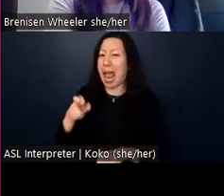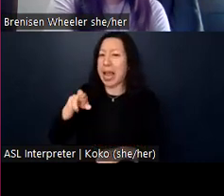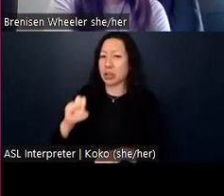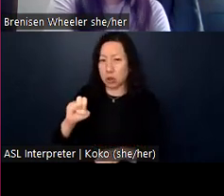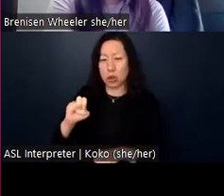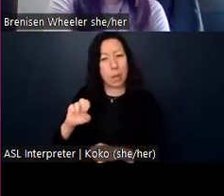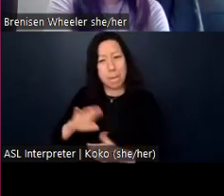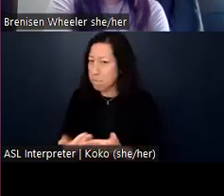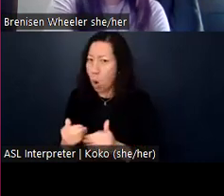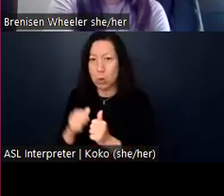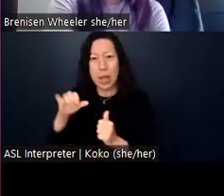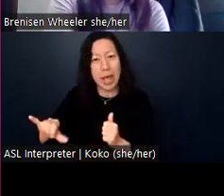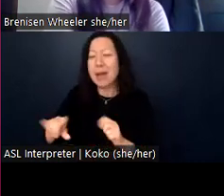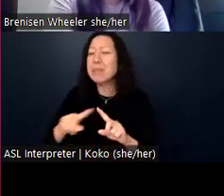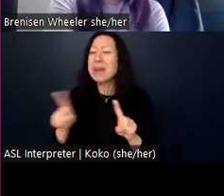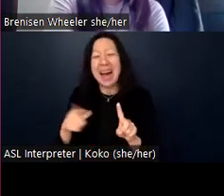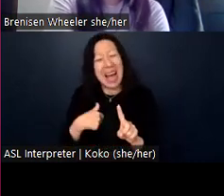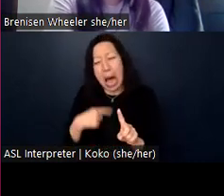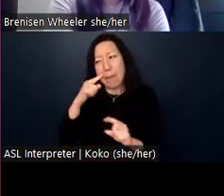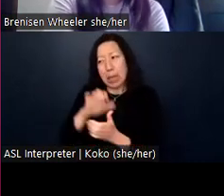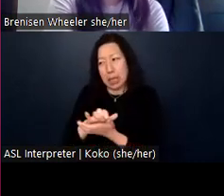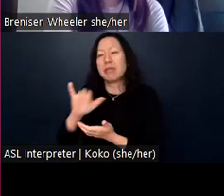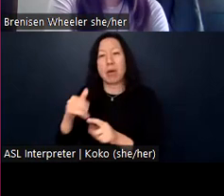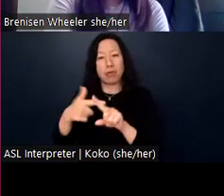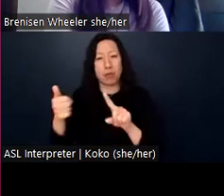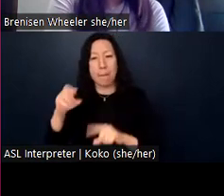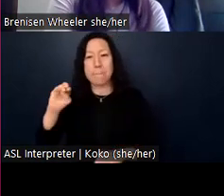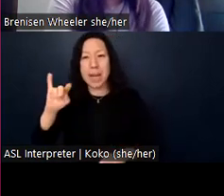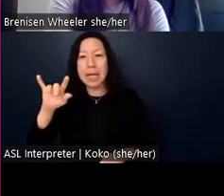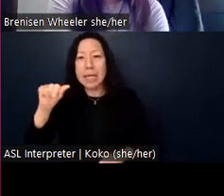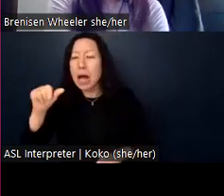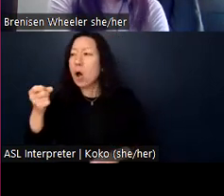in the media, or that they've learned from people in their family.